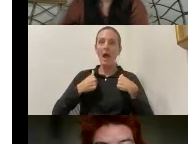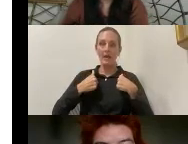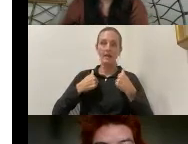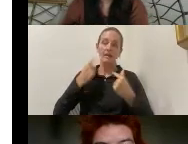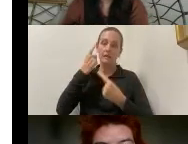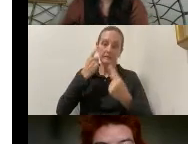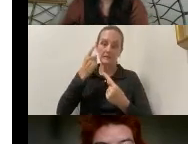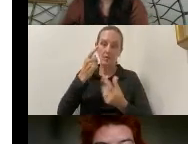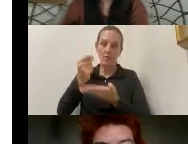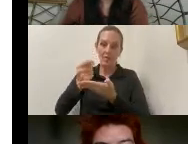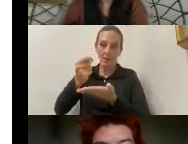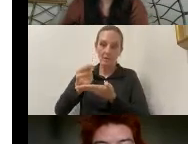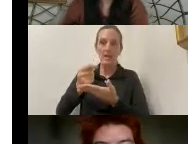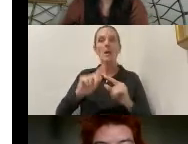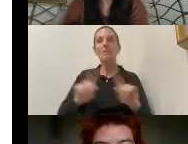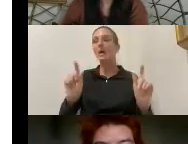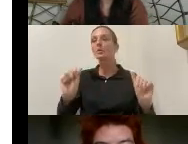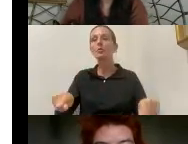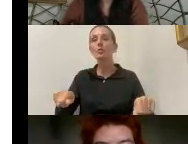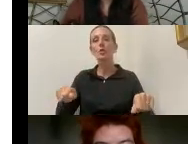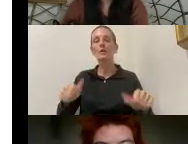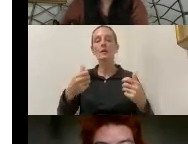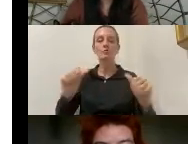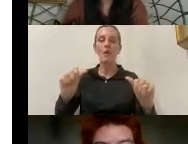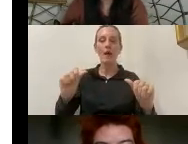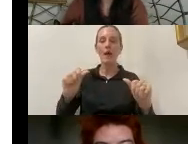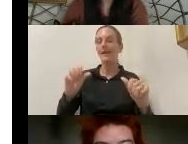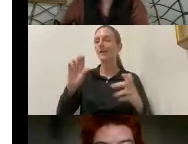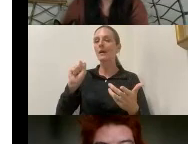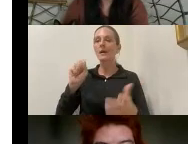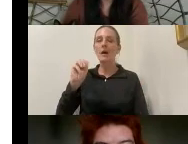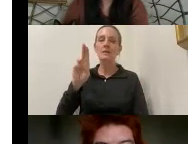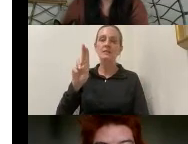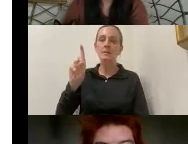But also try traditional ways of healing, smudging, spirit baths, drumming, and dance.